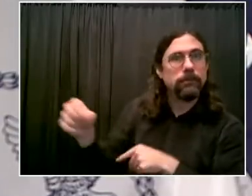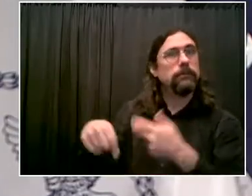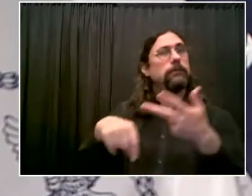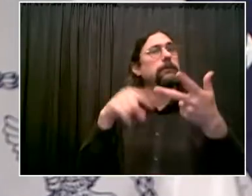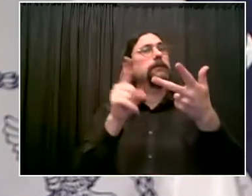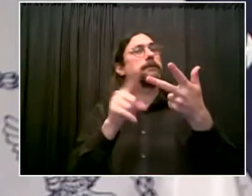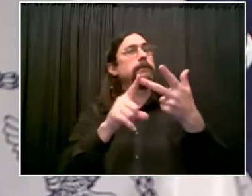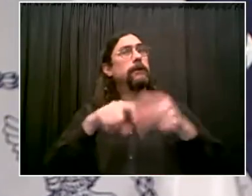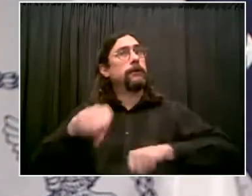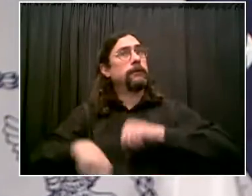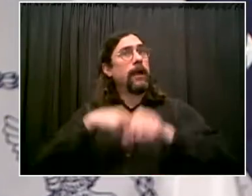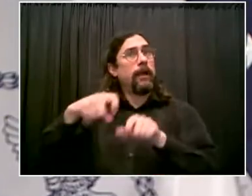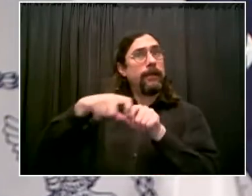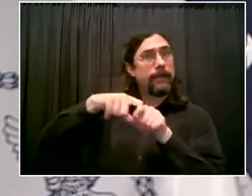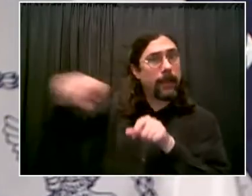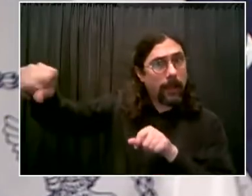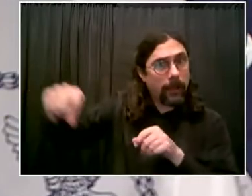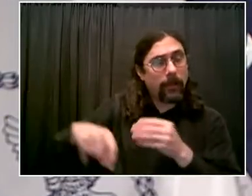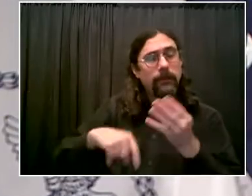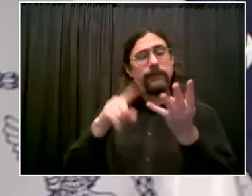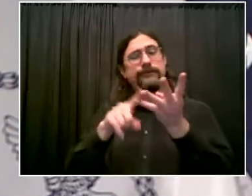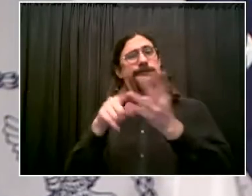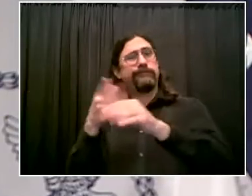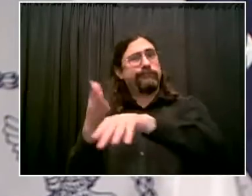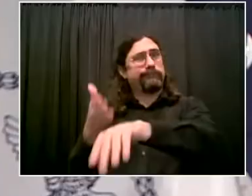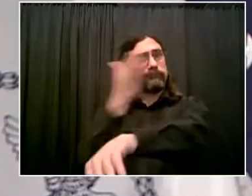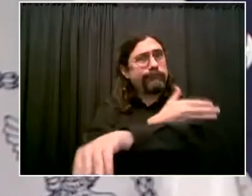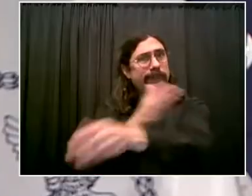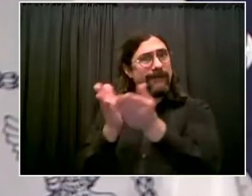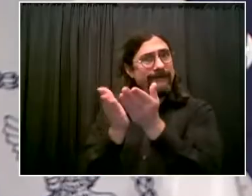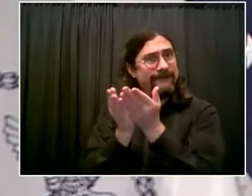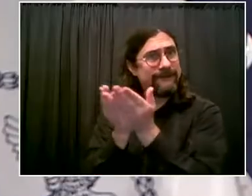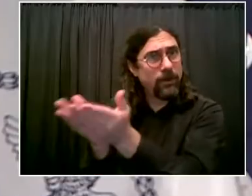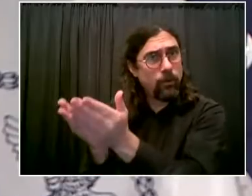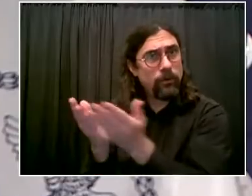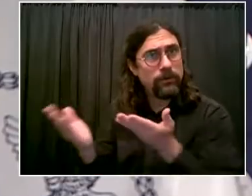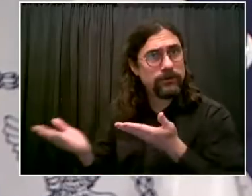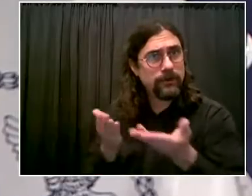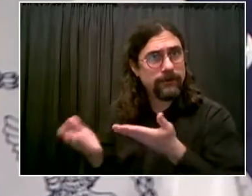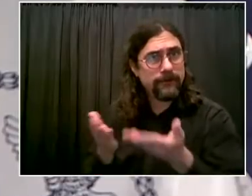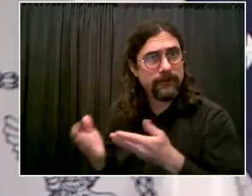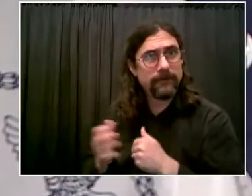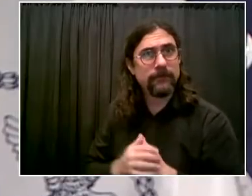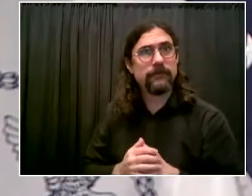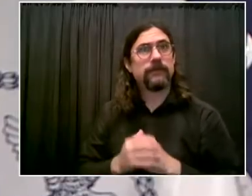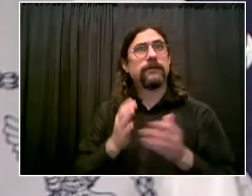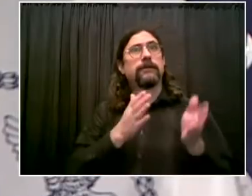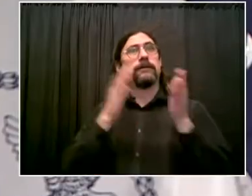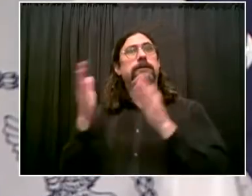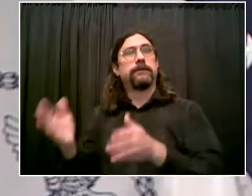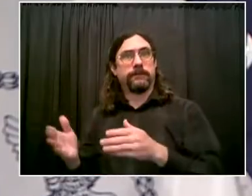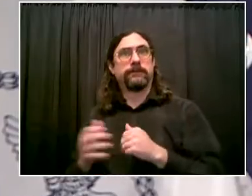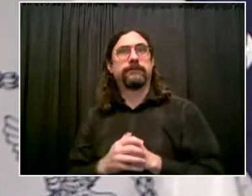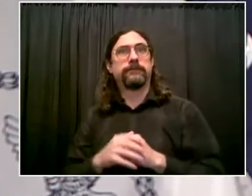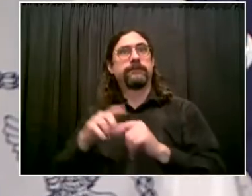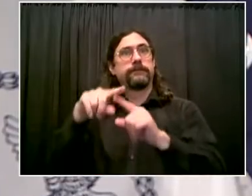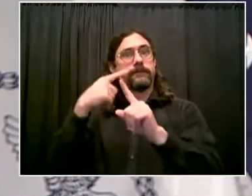OVER THE CITY. THESE ARE THINGS WE NEED. WERE FINALLY GOING TO HAVE CONGESTION